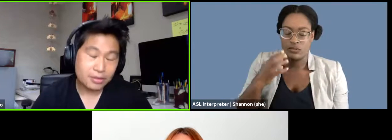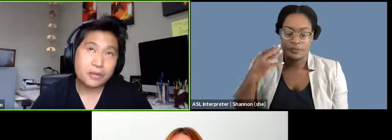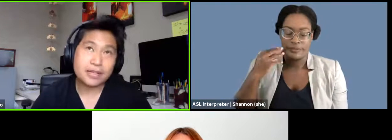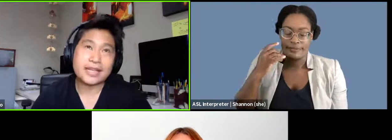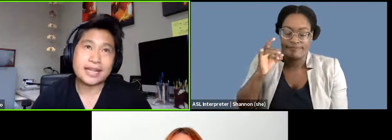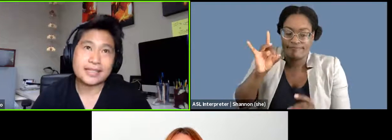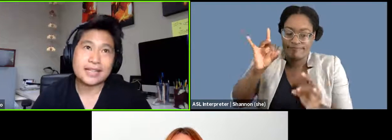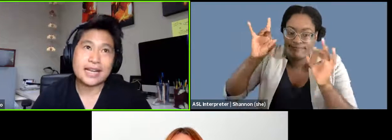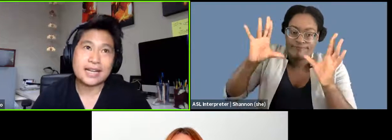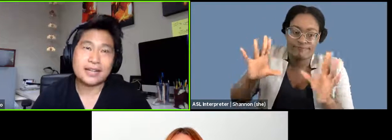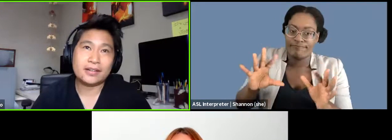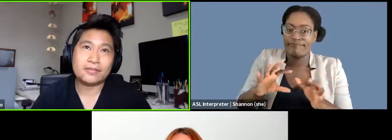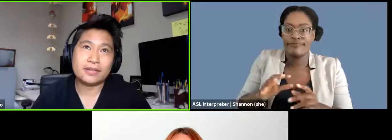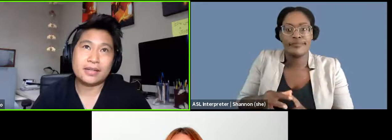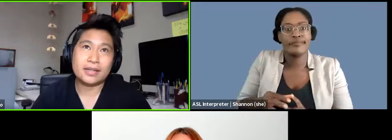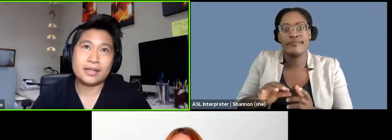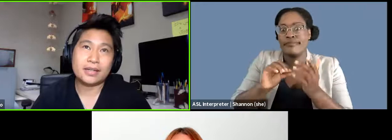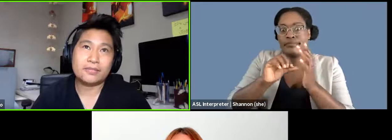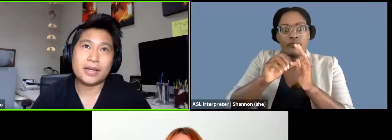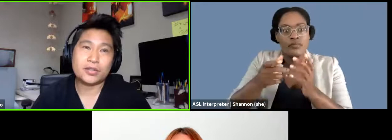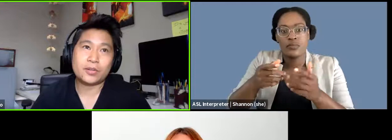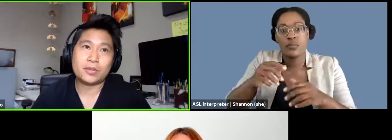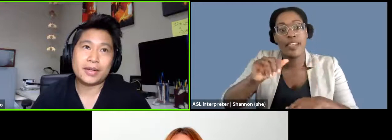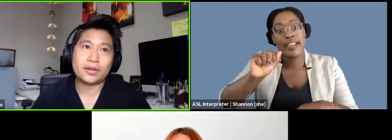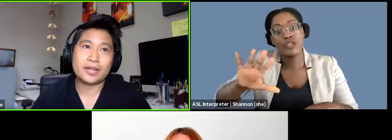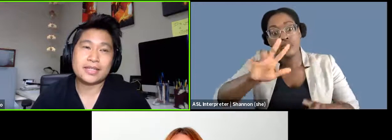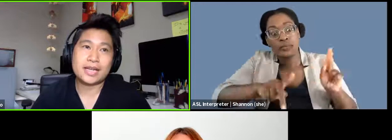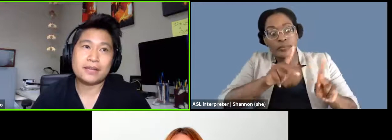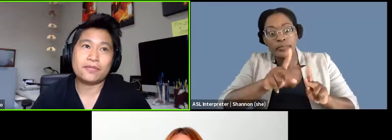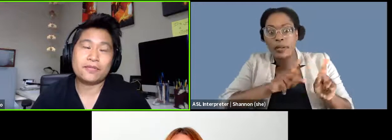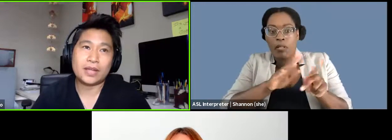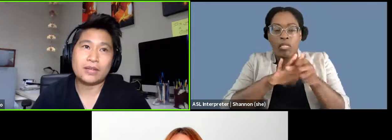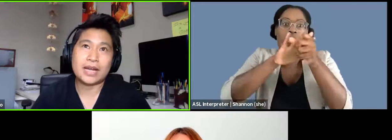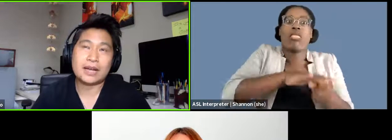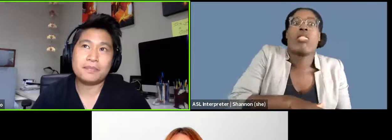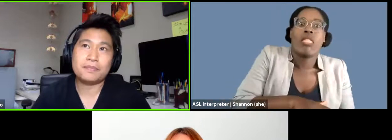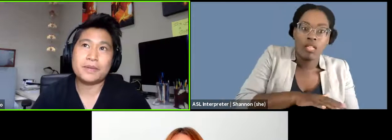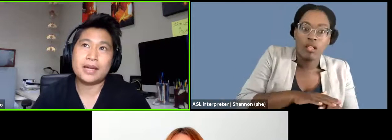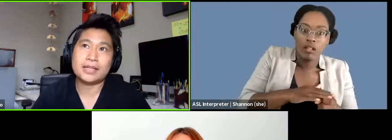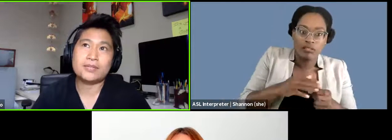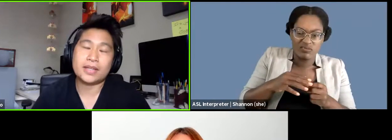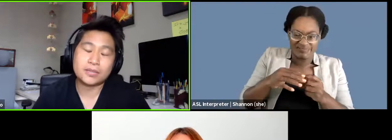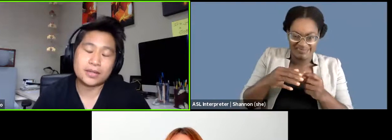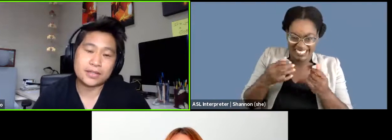The plus side to that of being a triple minority is I feel that because of the experiences